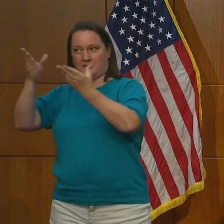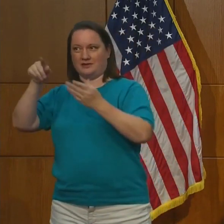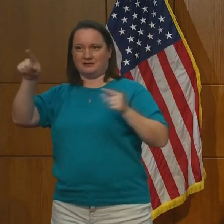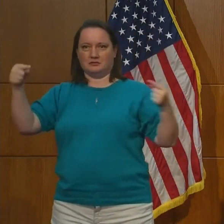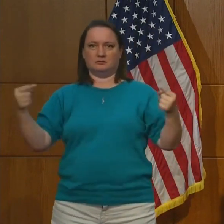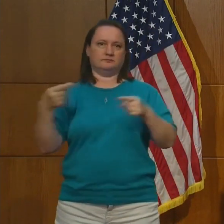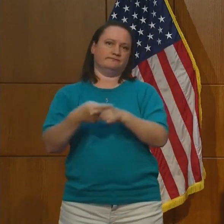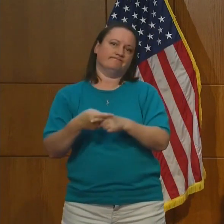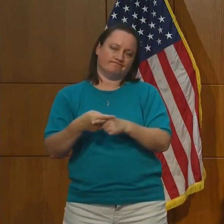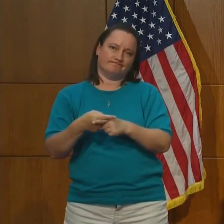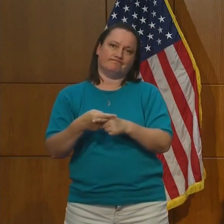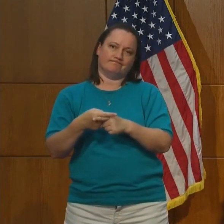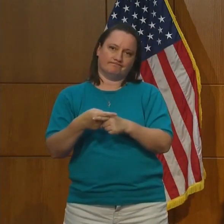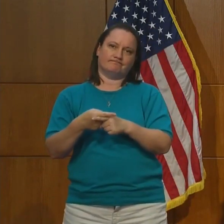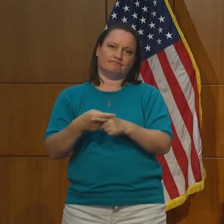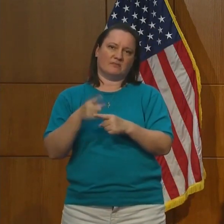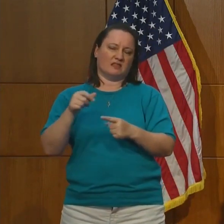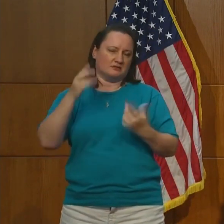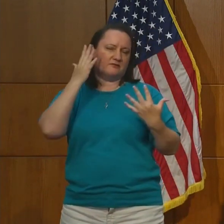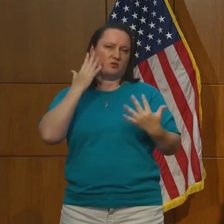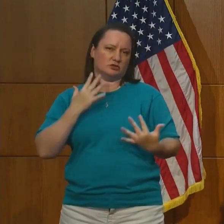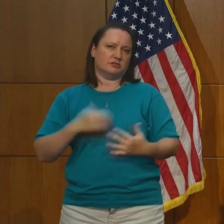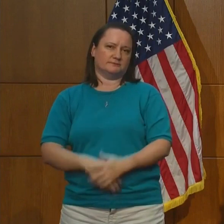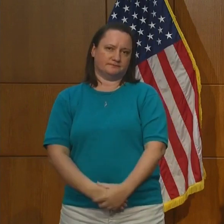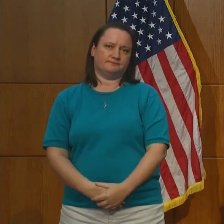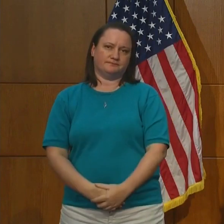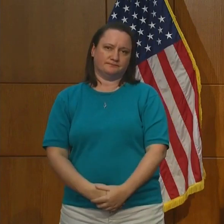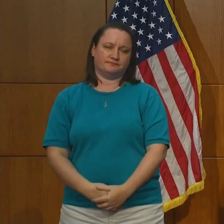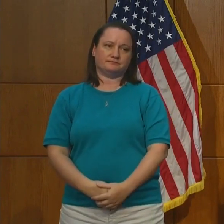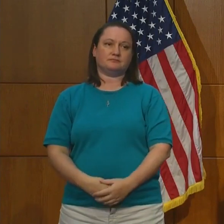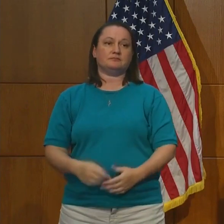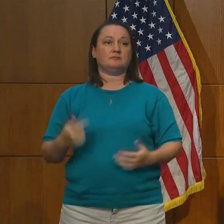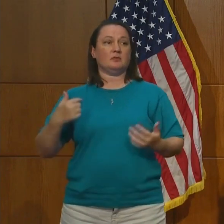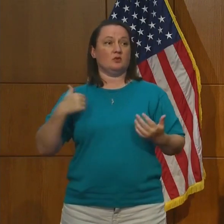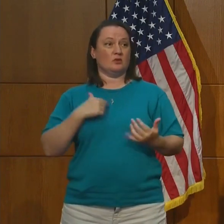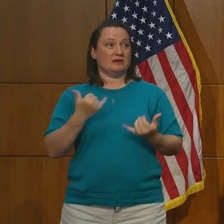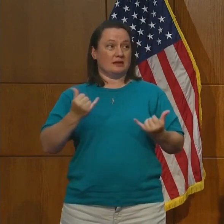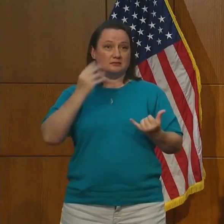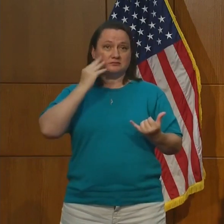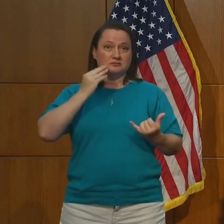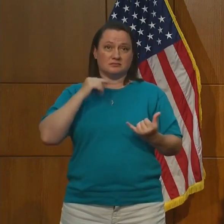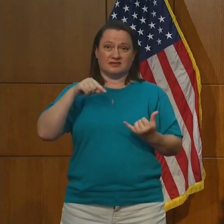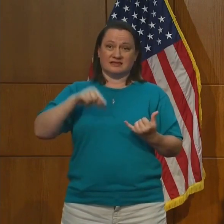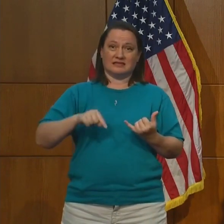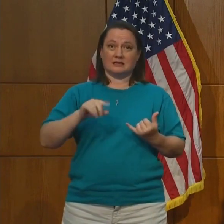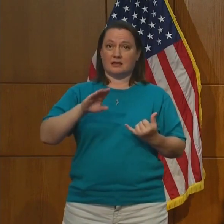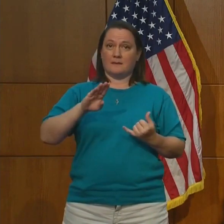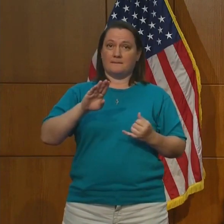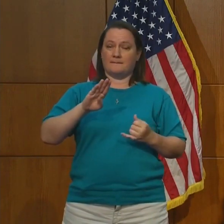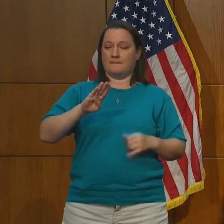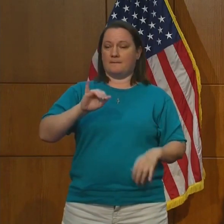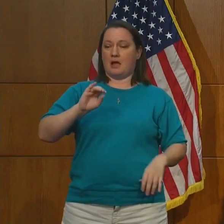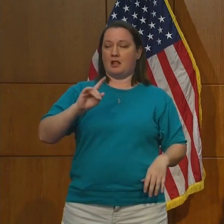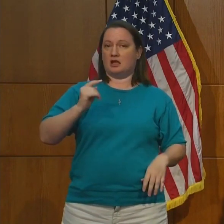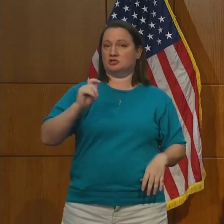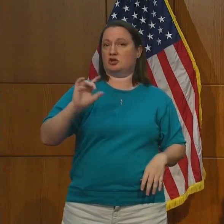INDIVIDUALS ARE- OF PROPOSING AND RECOMMENDING AND WHAT OUR PRESIDENT IS TELLING US AND